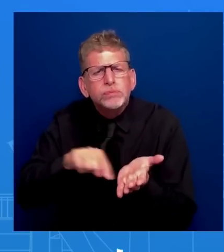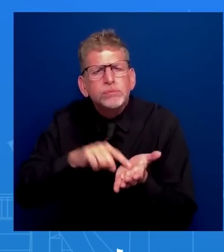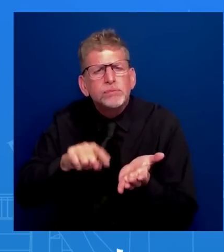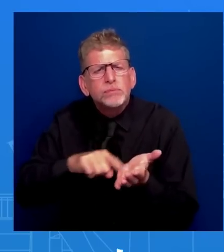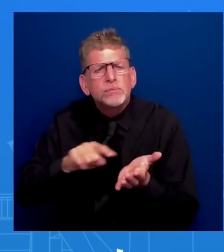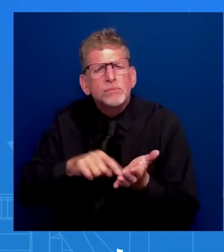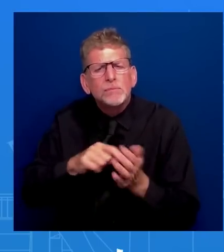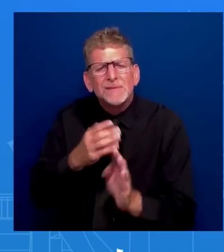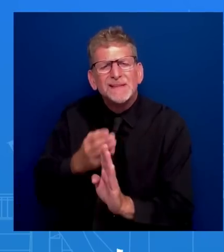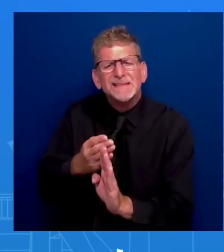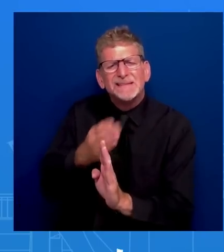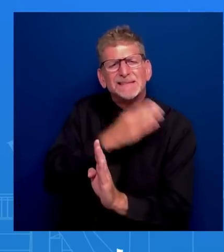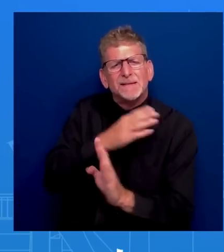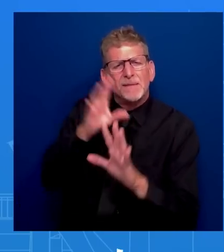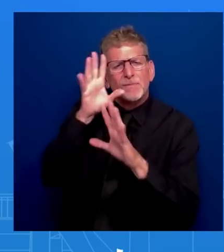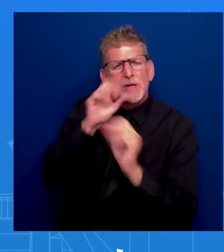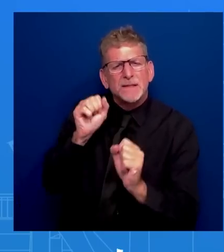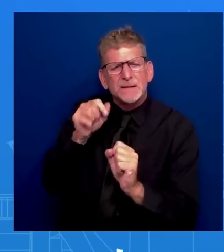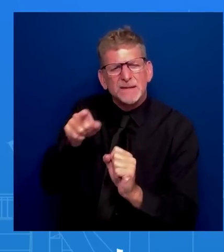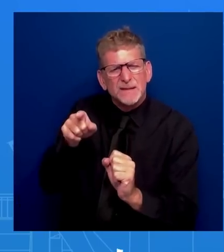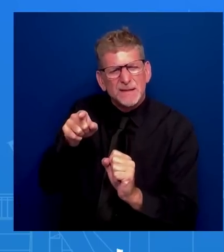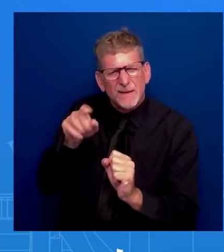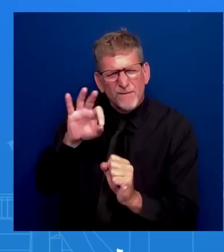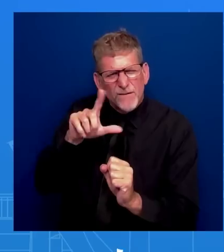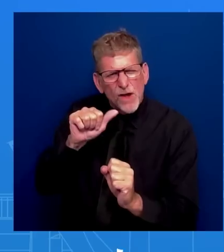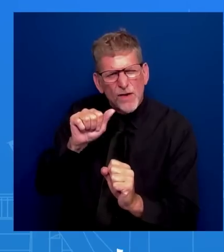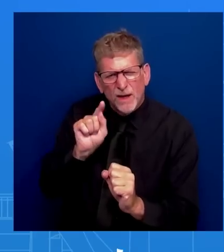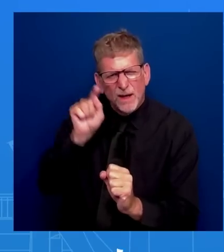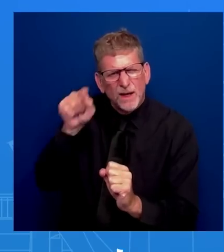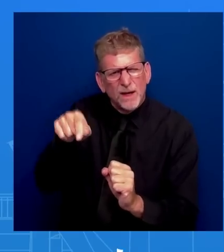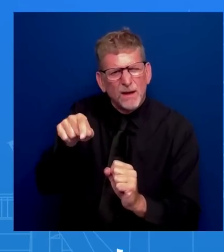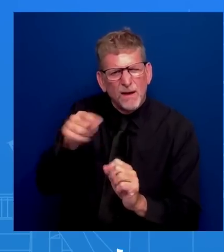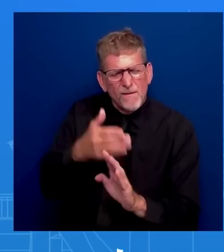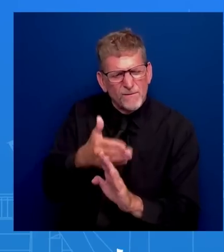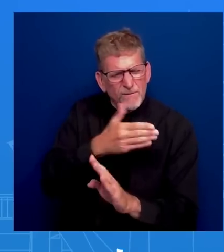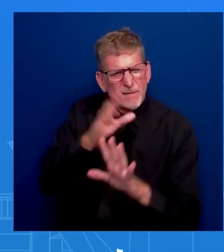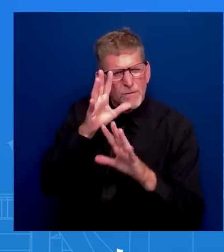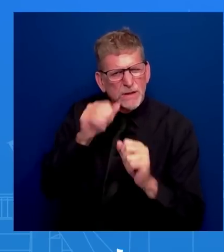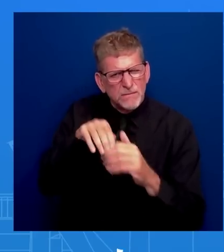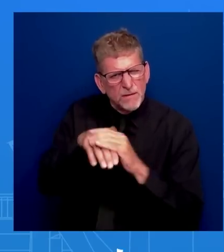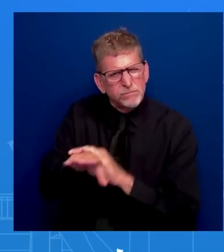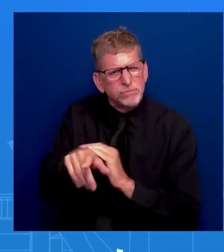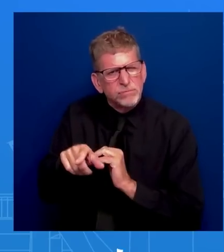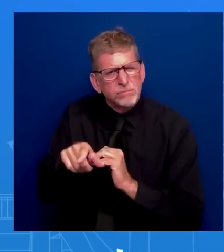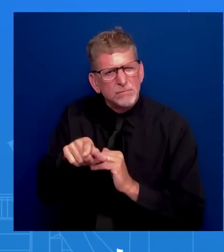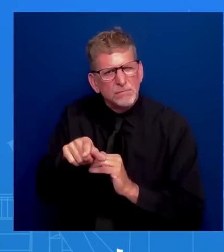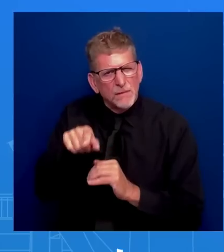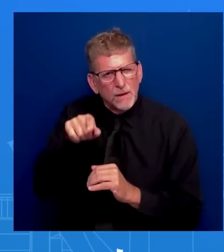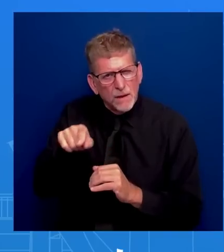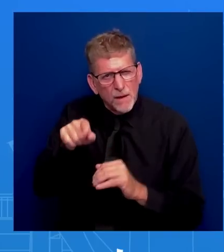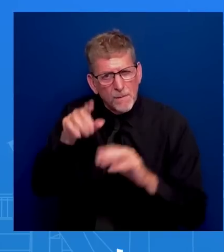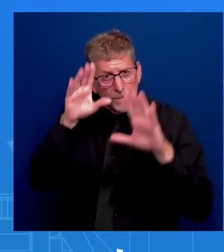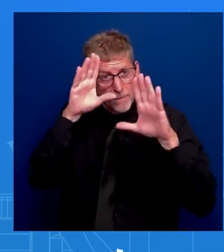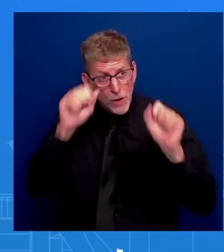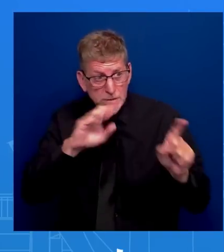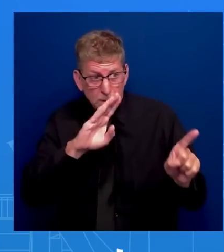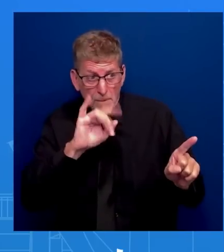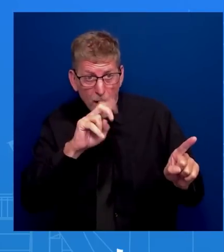Or had -- has anyone at the White House or the President been briefed in the aftermath of that search warrant being executed? Ms. Jean-Pierre: No. The President was not briefed,